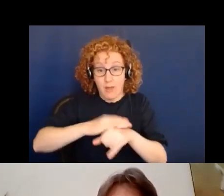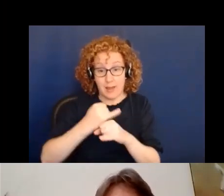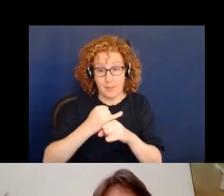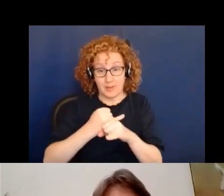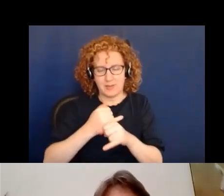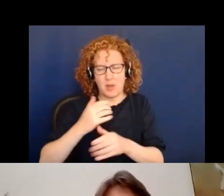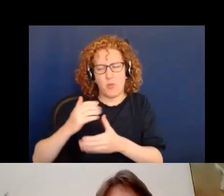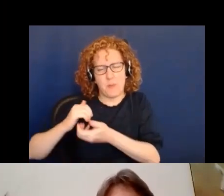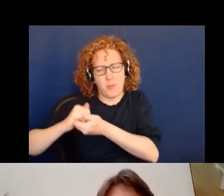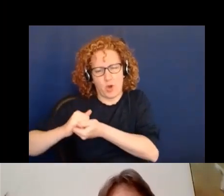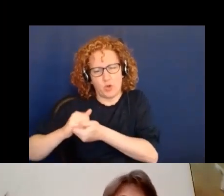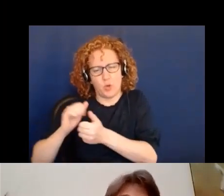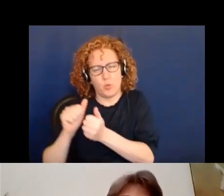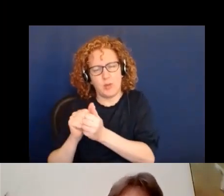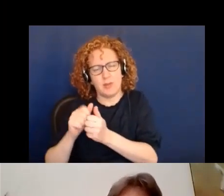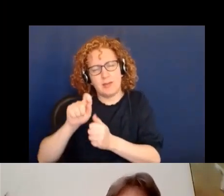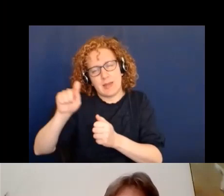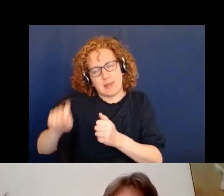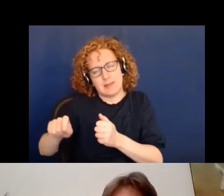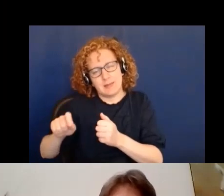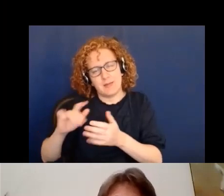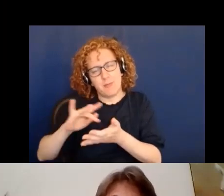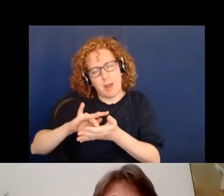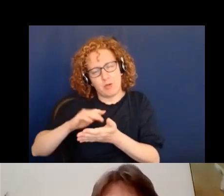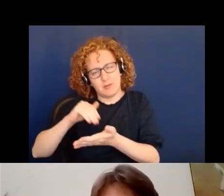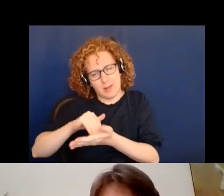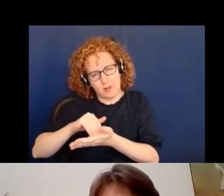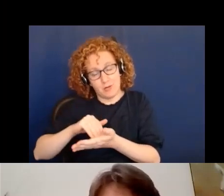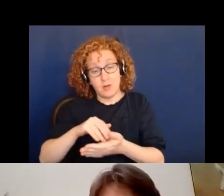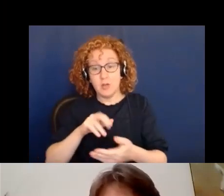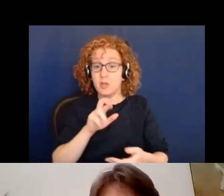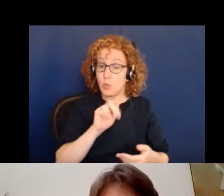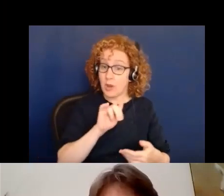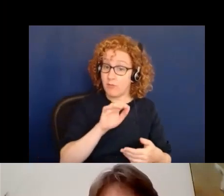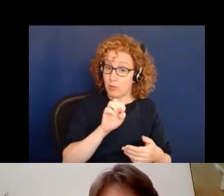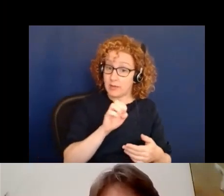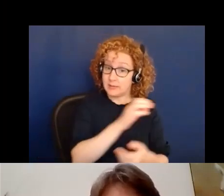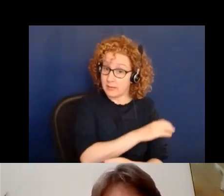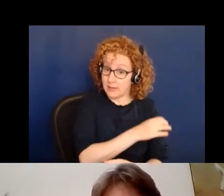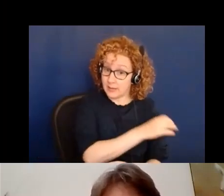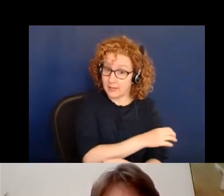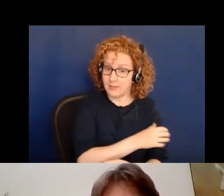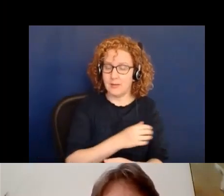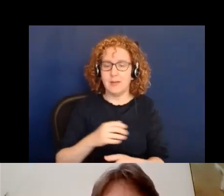there were Rice clinics and also now um medical school clinics that are on campus to make it